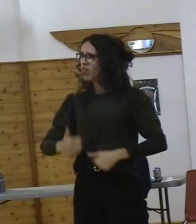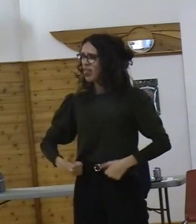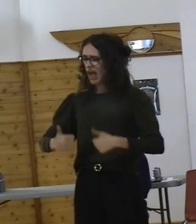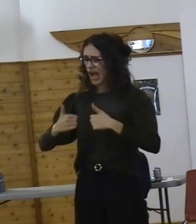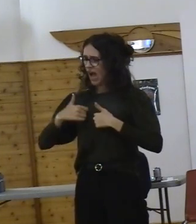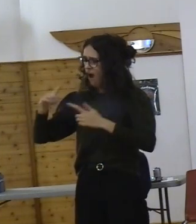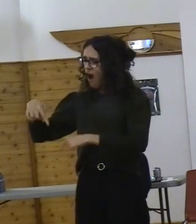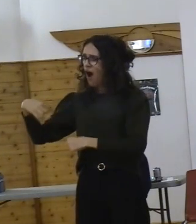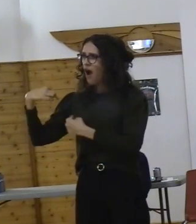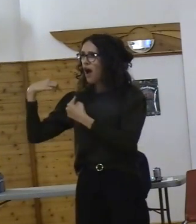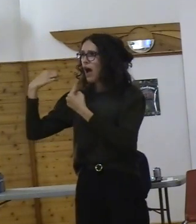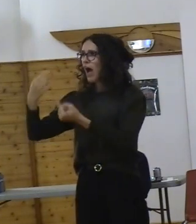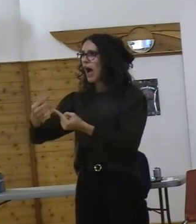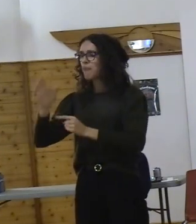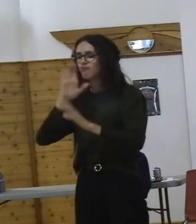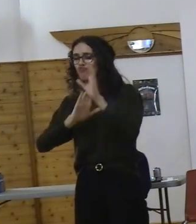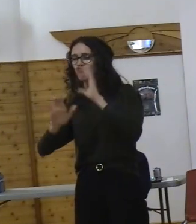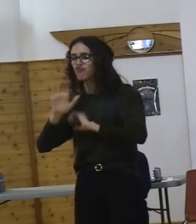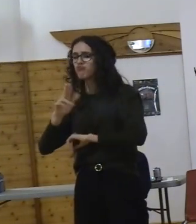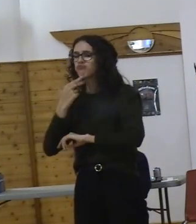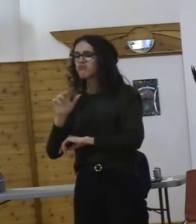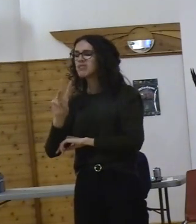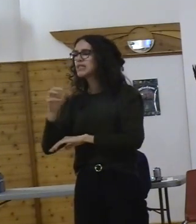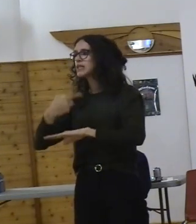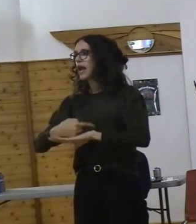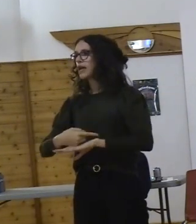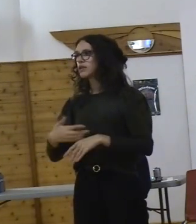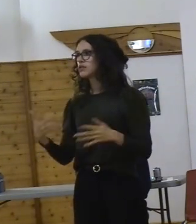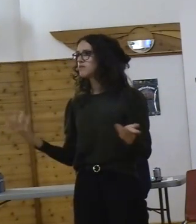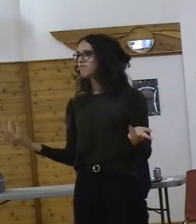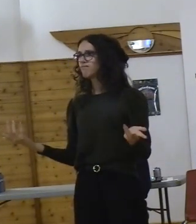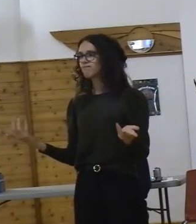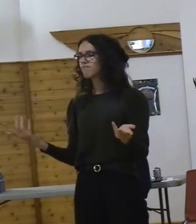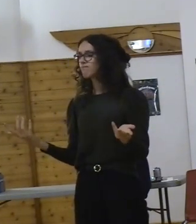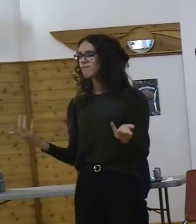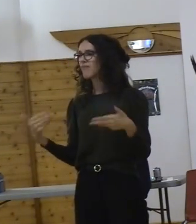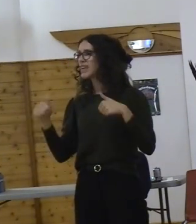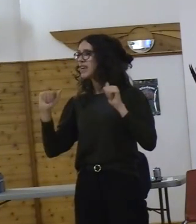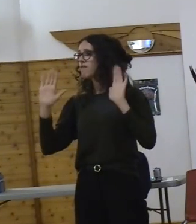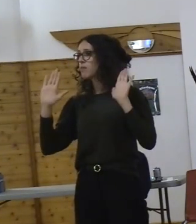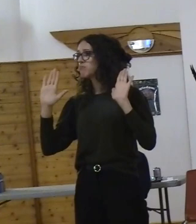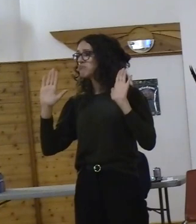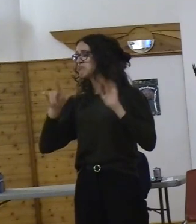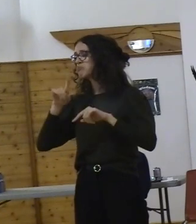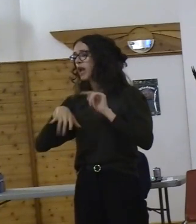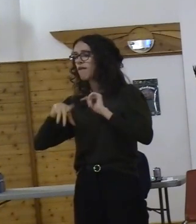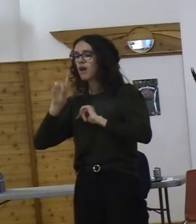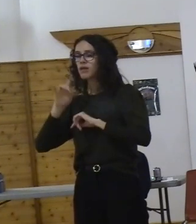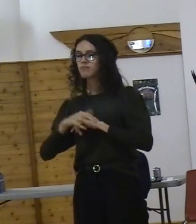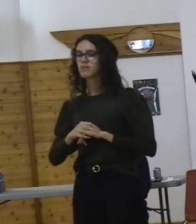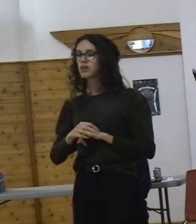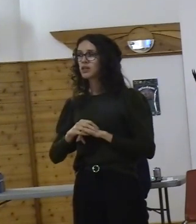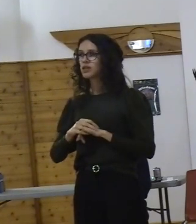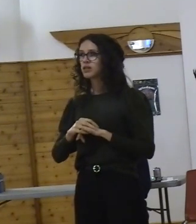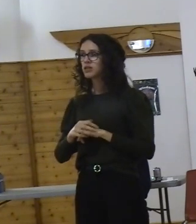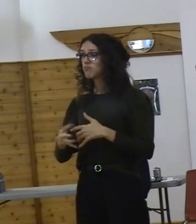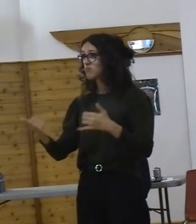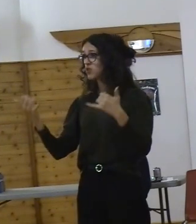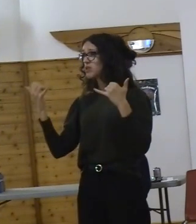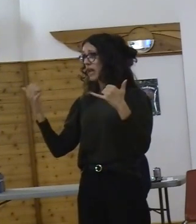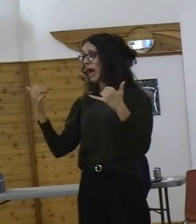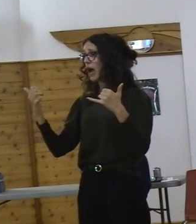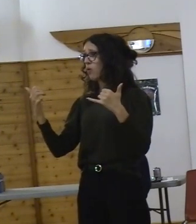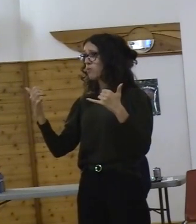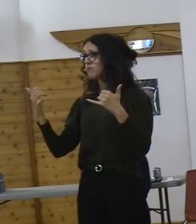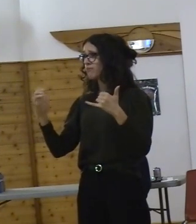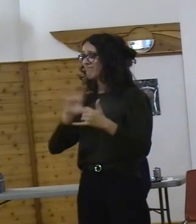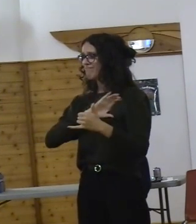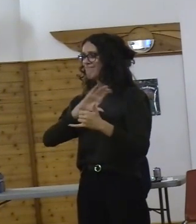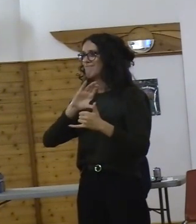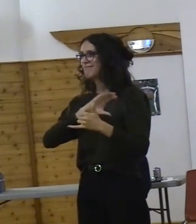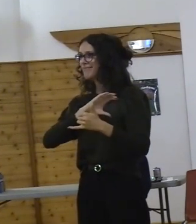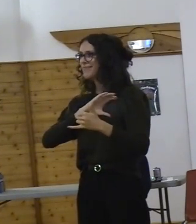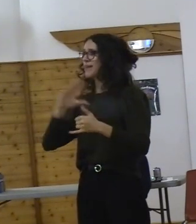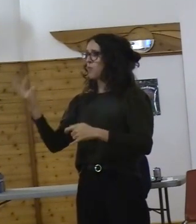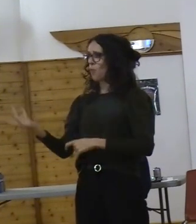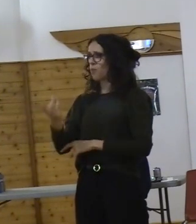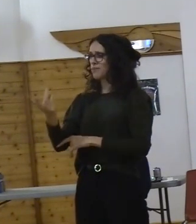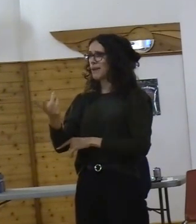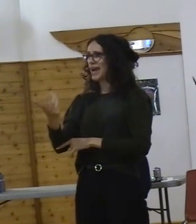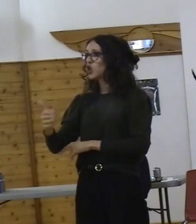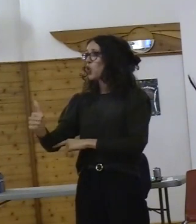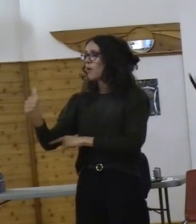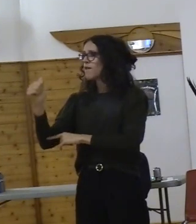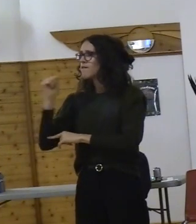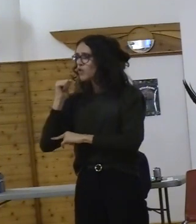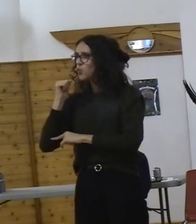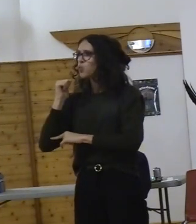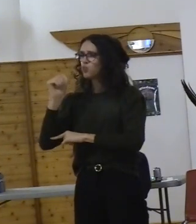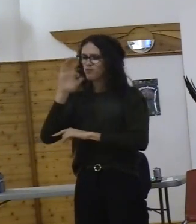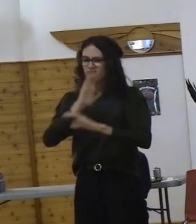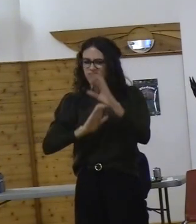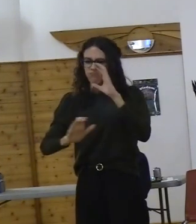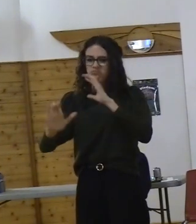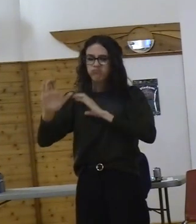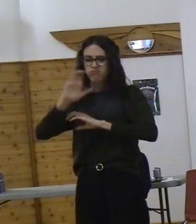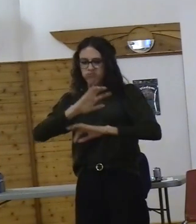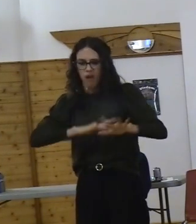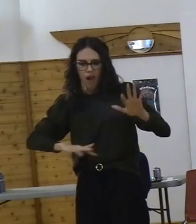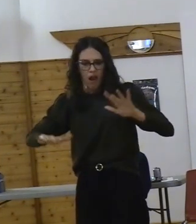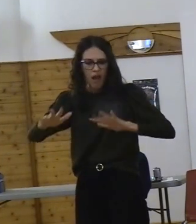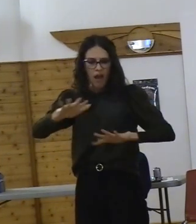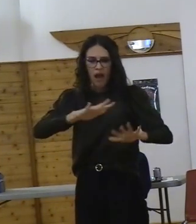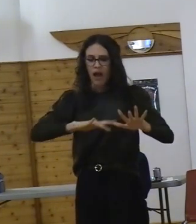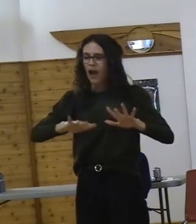With this decision being made, it set a precedent that they will not look for Indigenous people and that many, many more Indigenous people and non-Indigenous could very well be within those landfills.